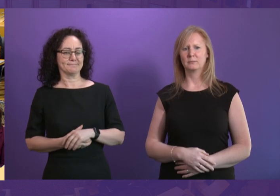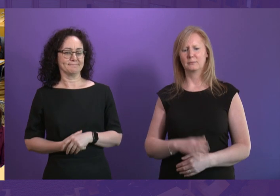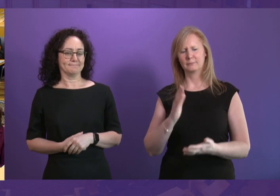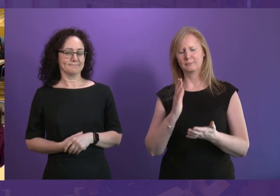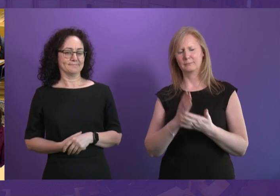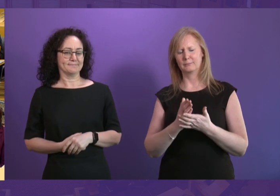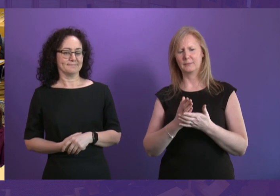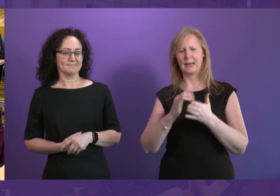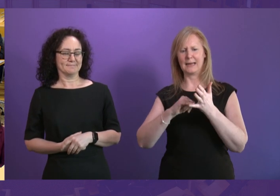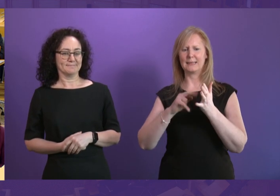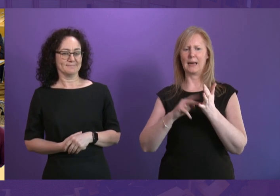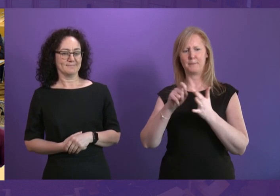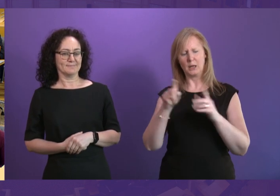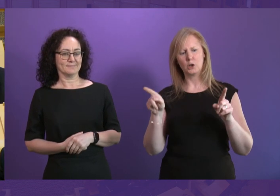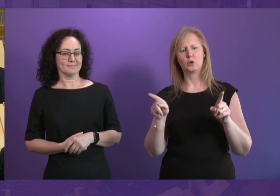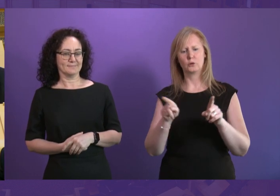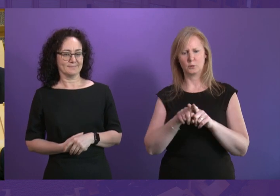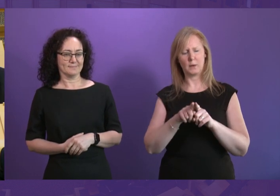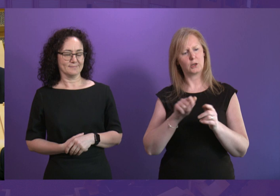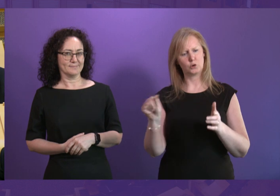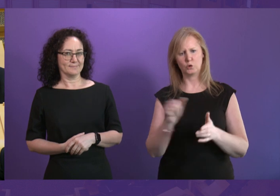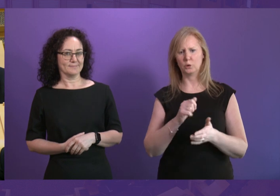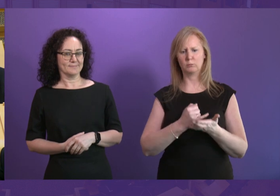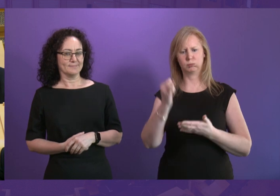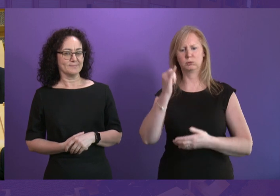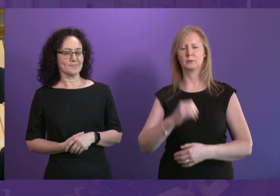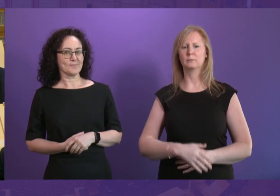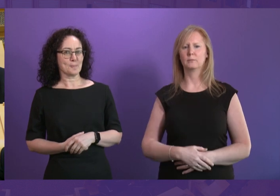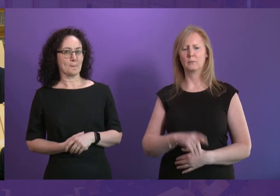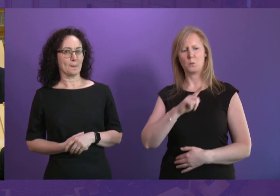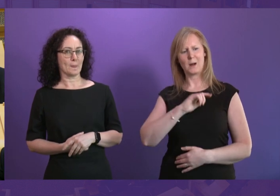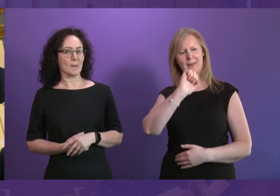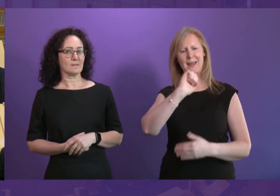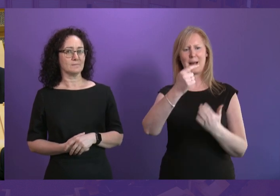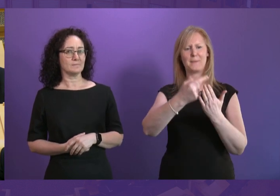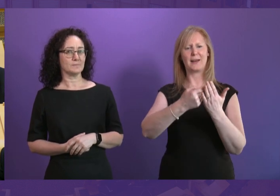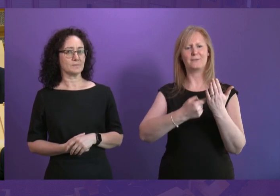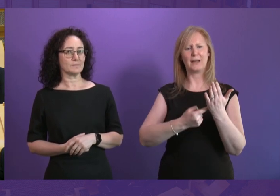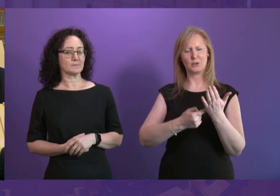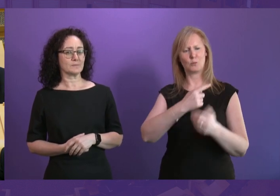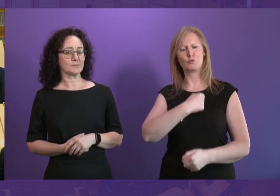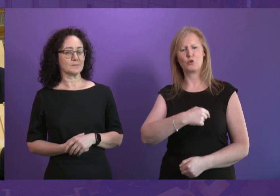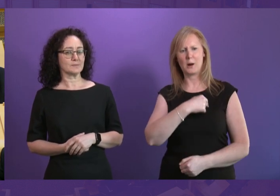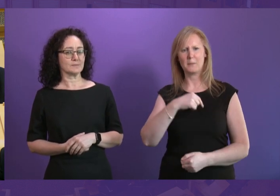so should SNP members, because it breaks their manifesto promises on the council tax and